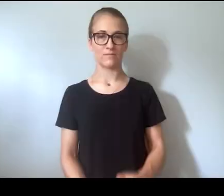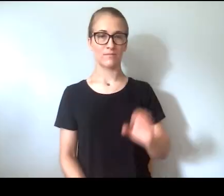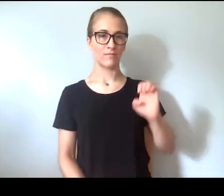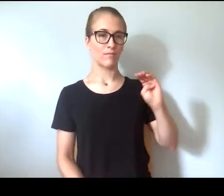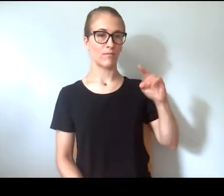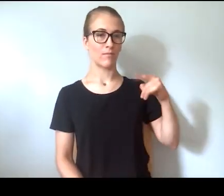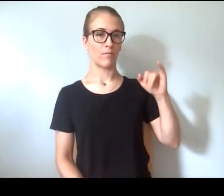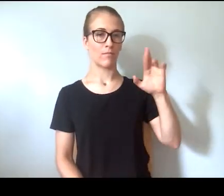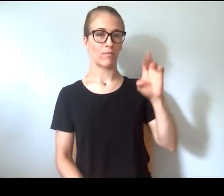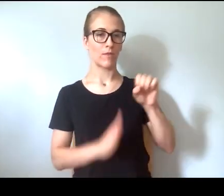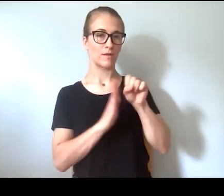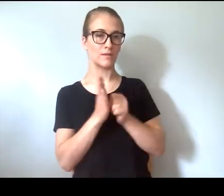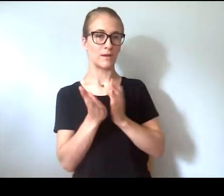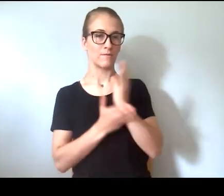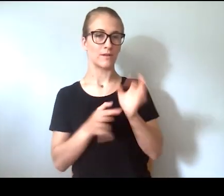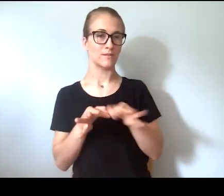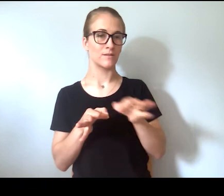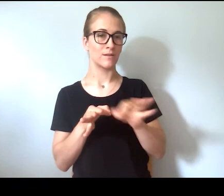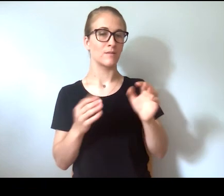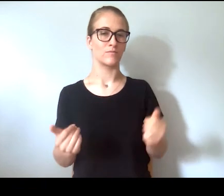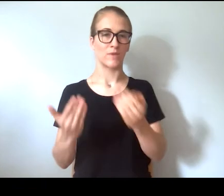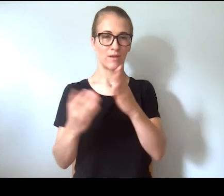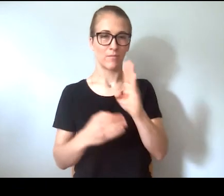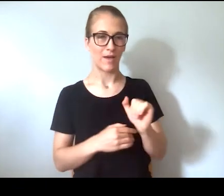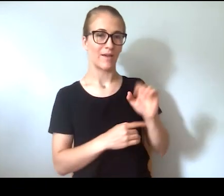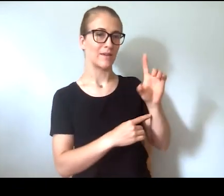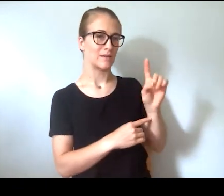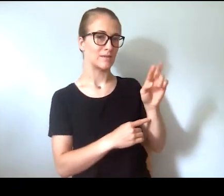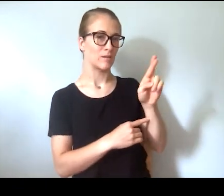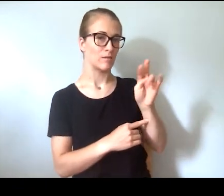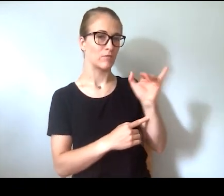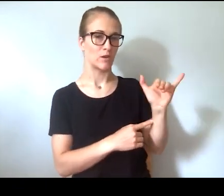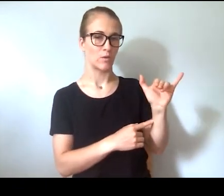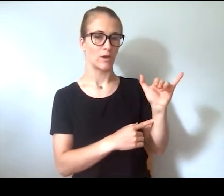[Narrator] Empire State of Rights: Closed Captioned has been brought to you by Disability Rights New York,